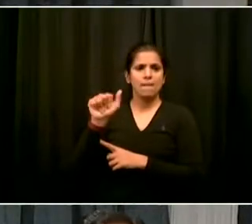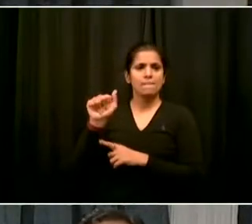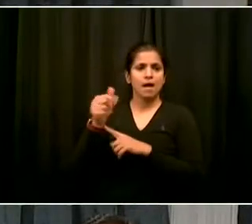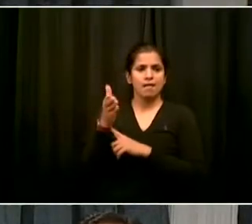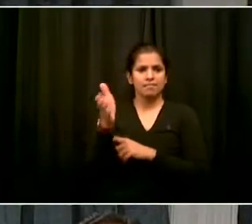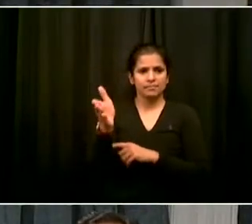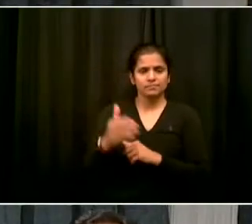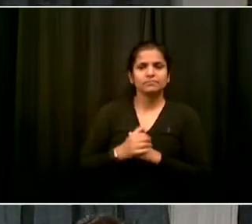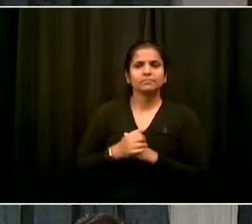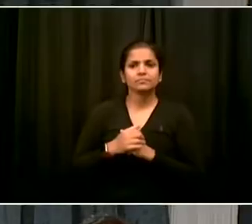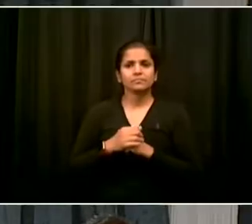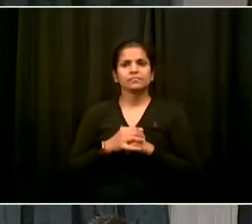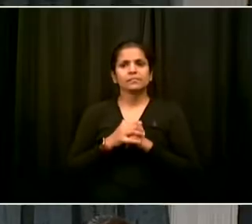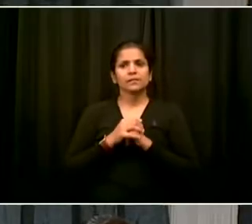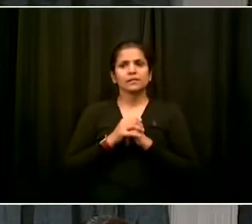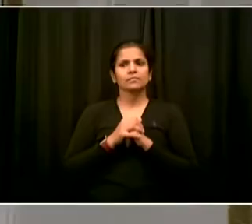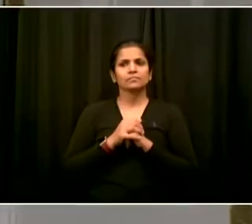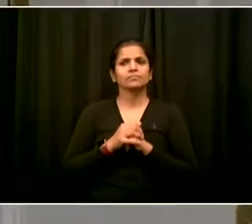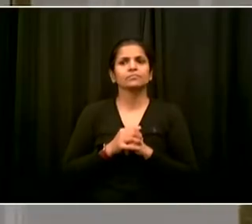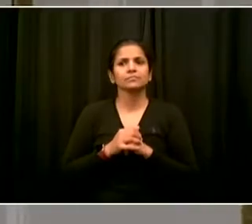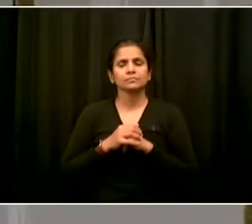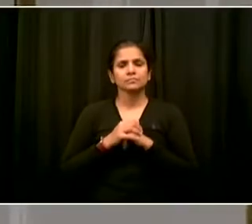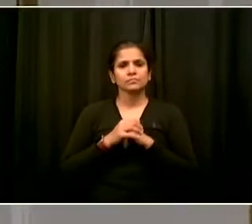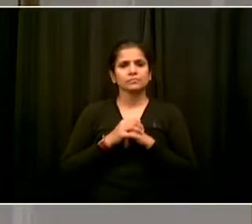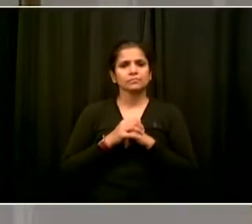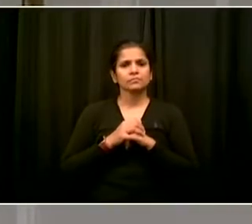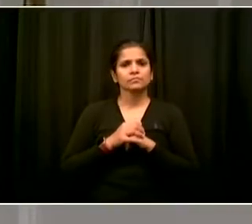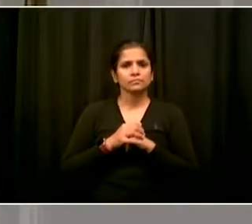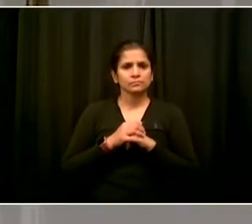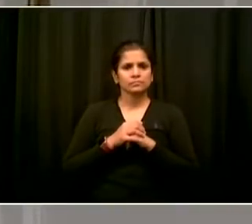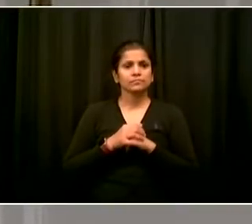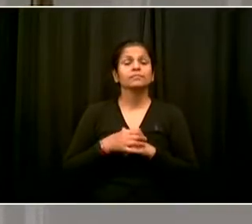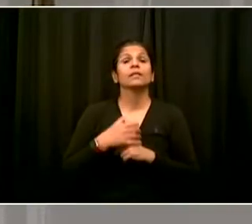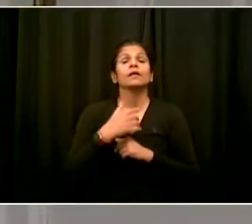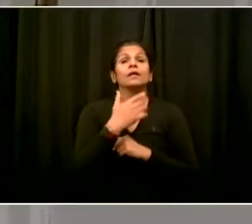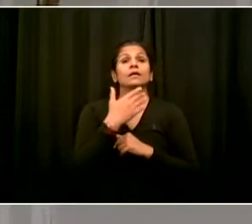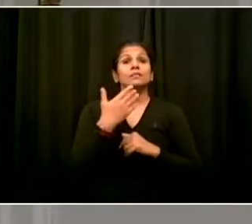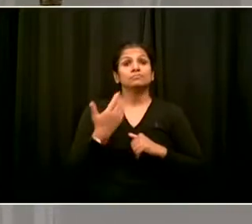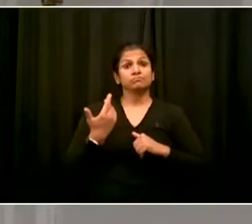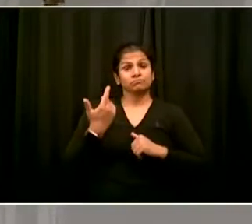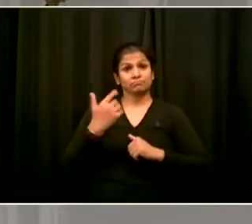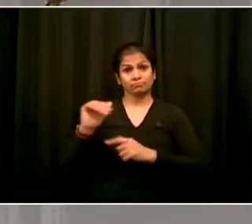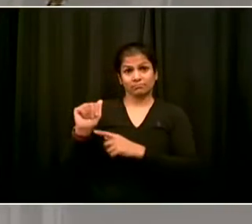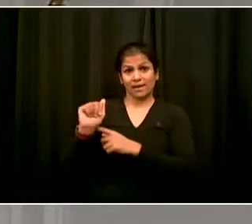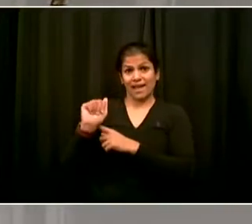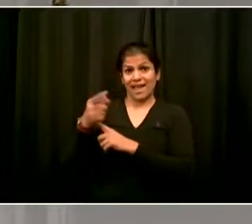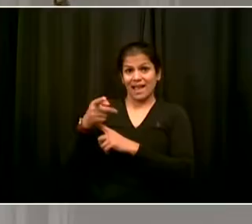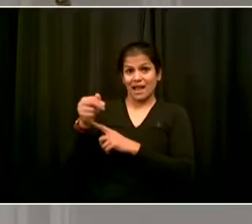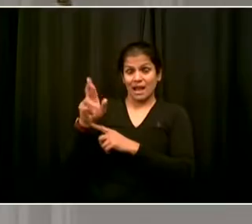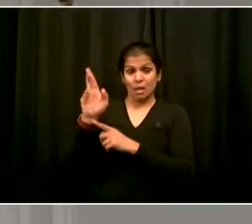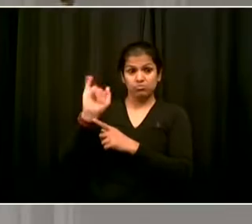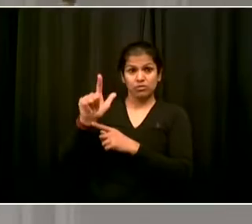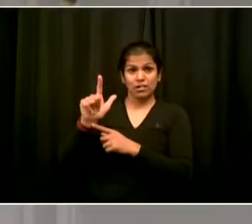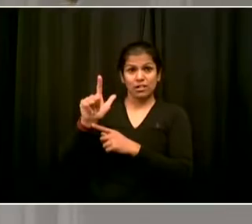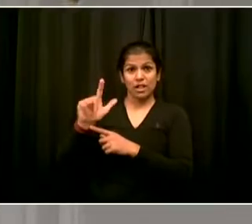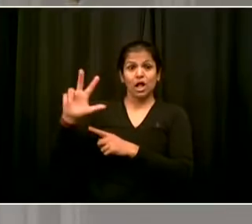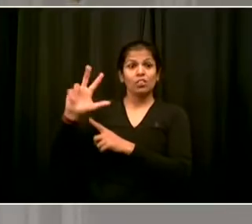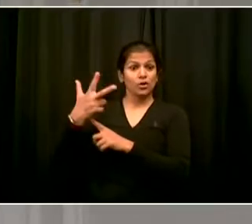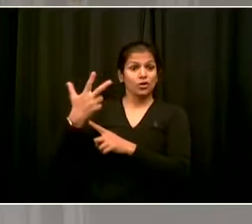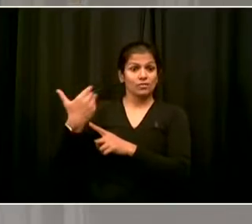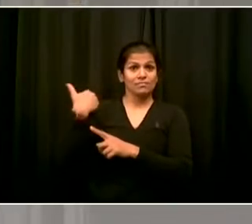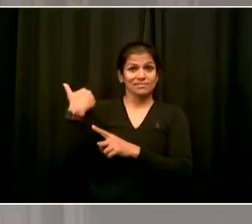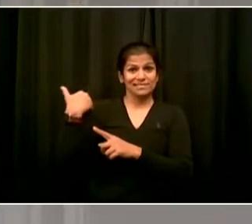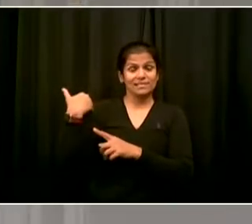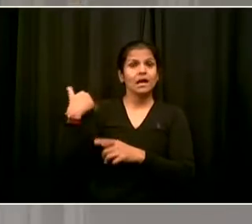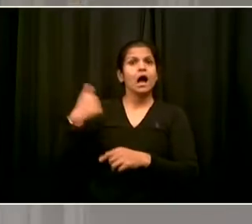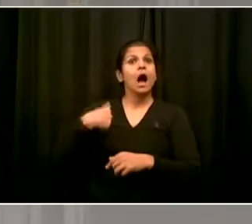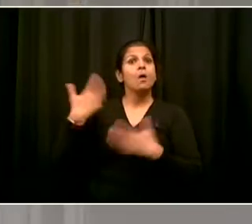CITY, MY S SNEIOR ADVISOR, DR. Y